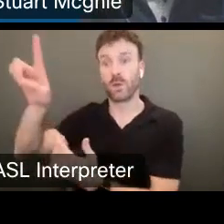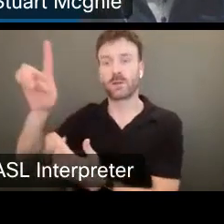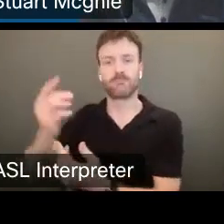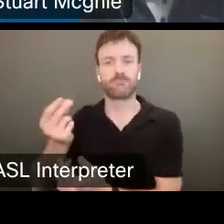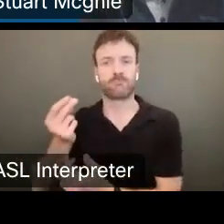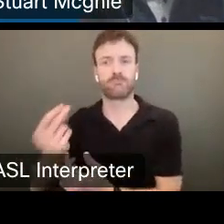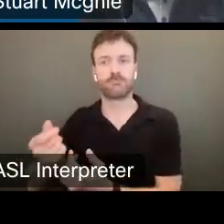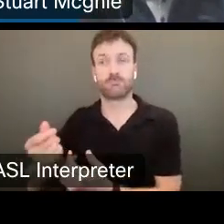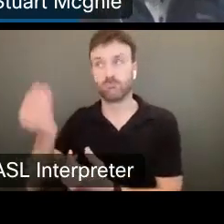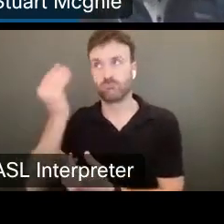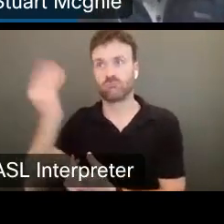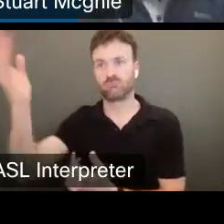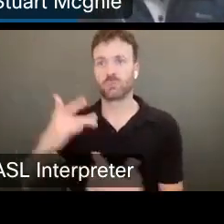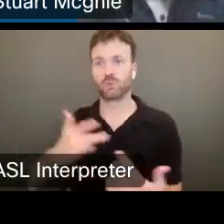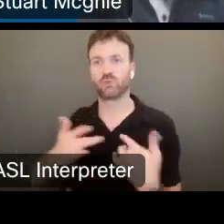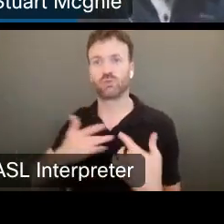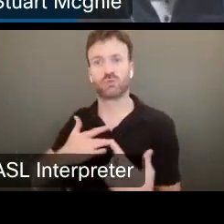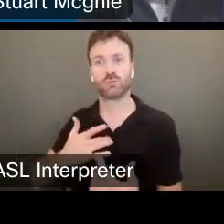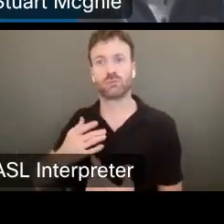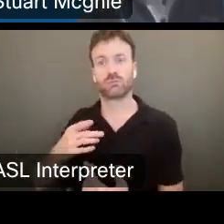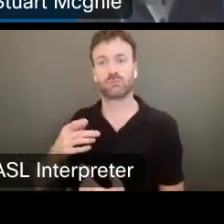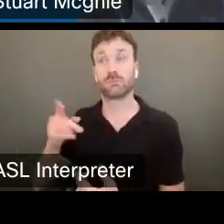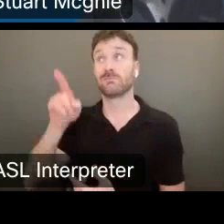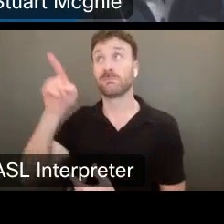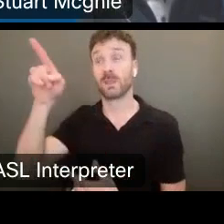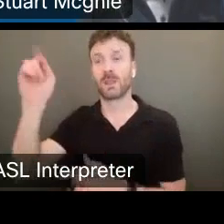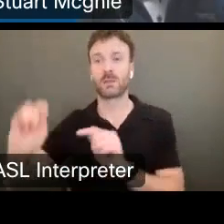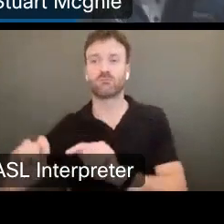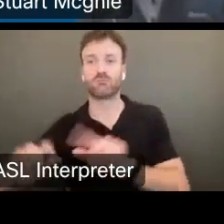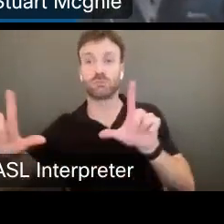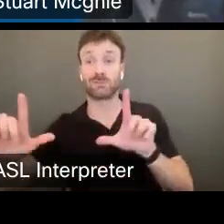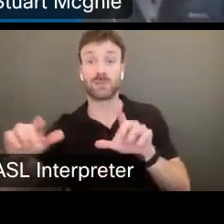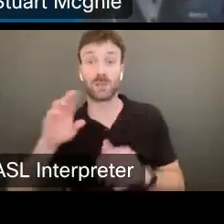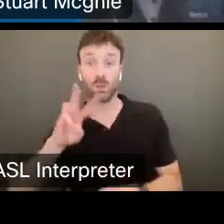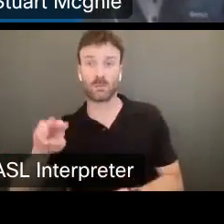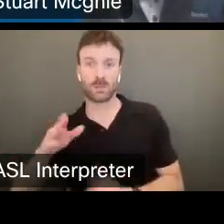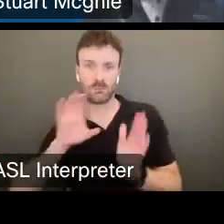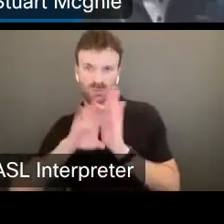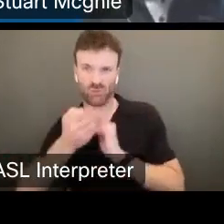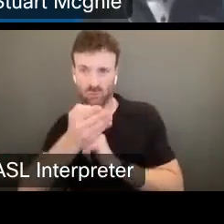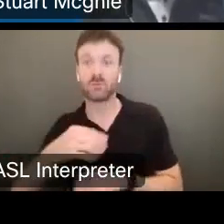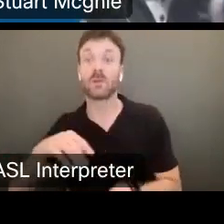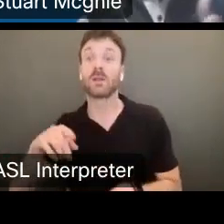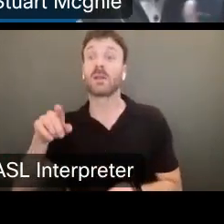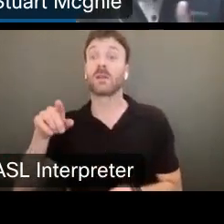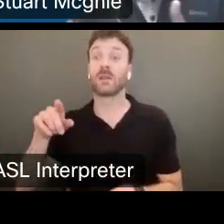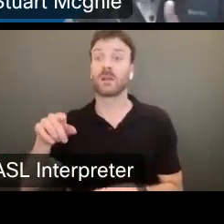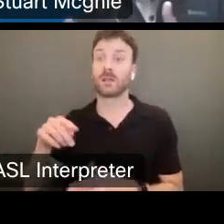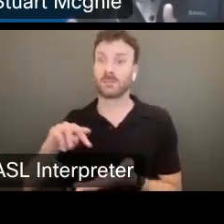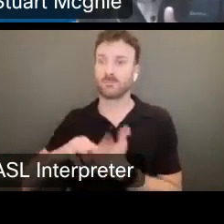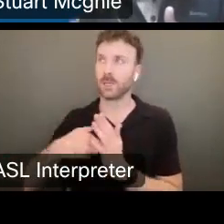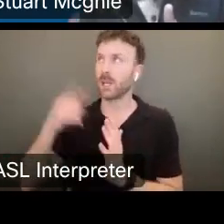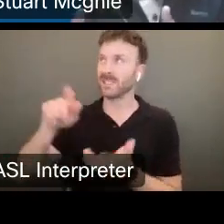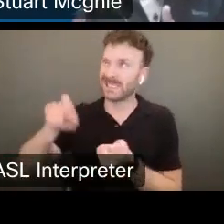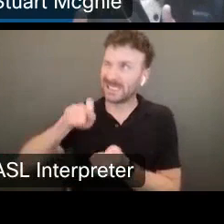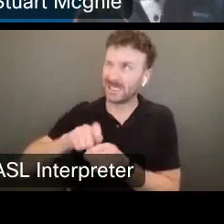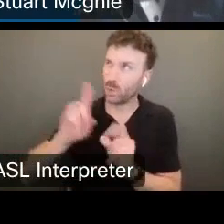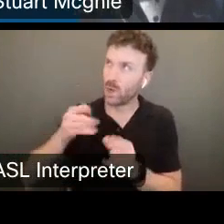for 311 to then pull up this website and be able to communicate that to the city staff